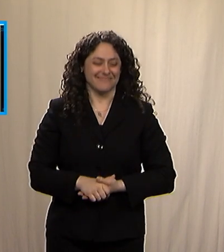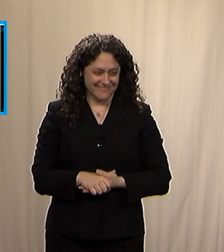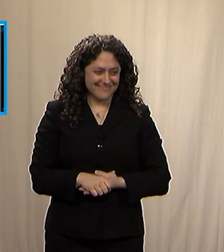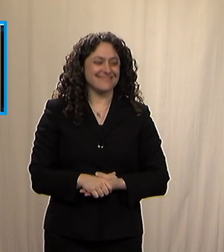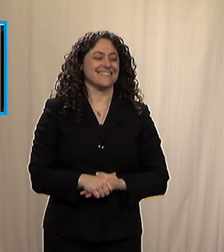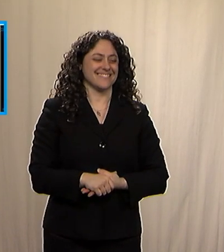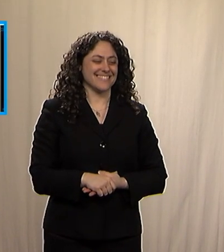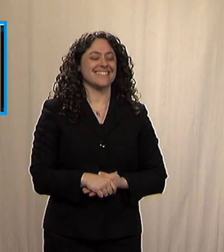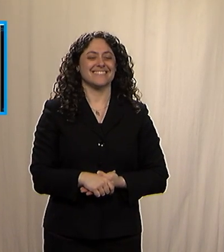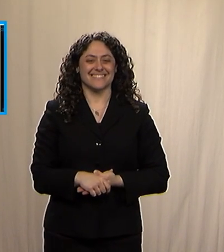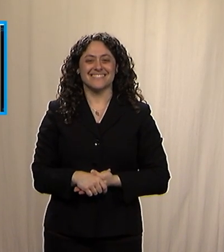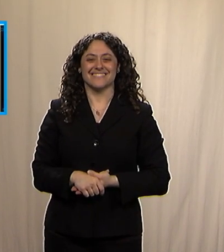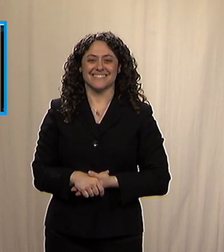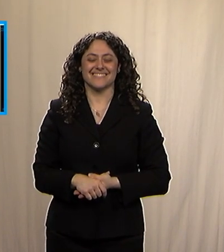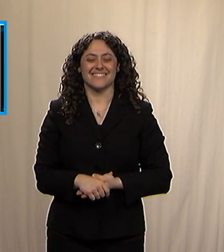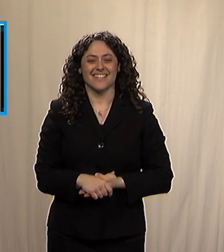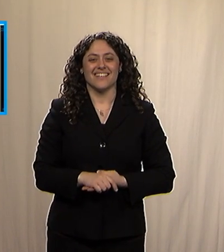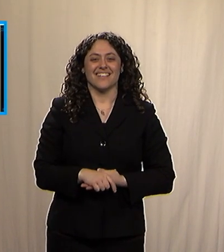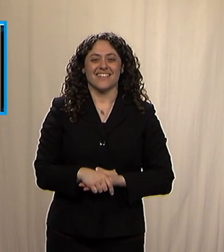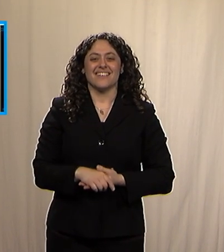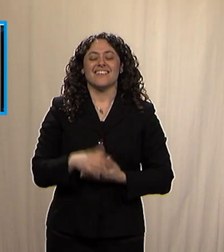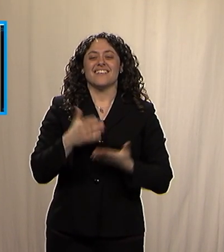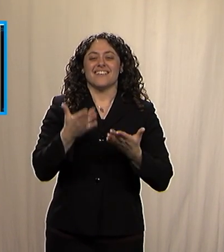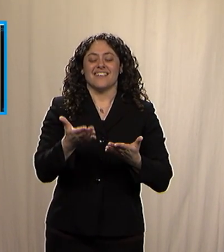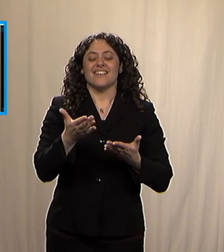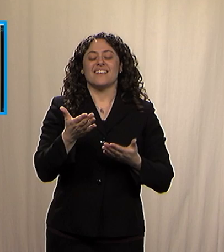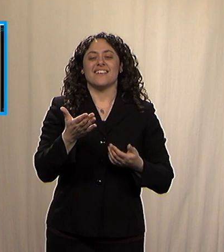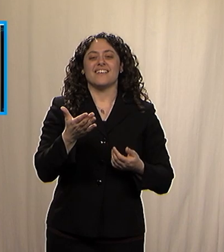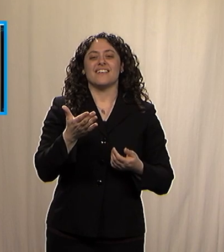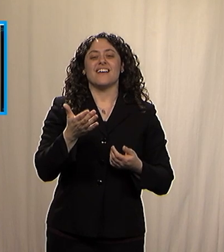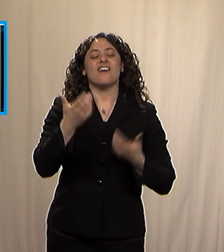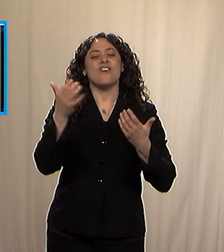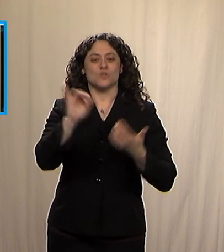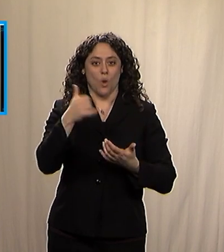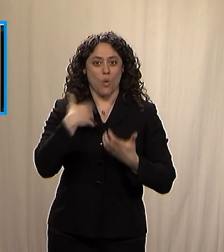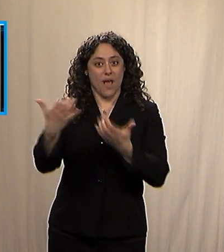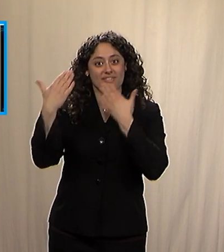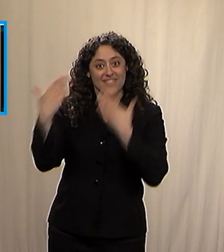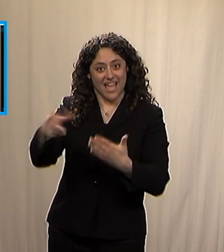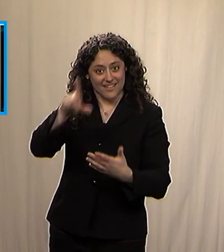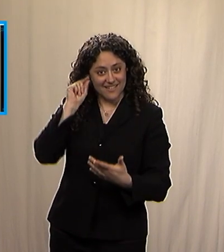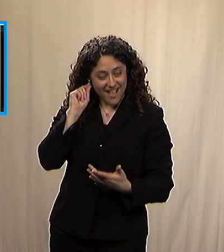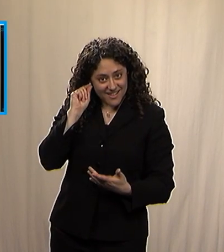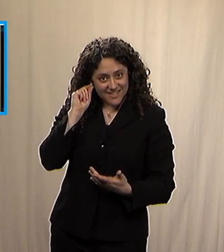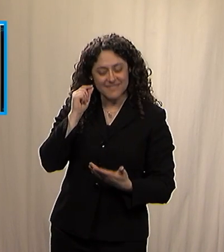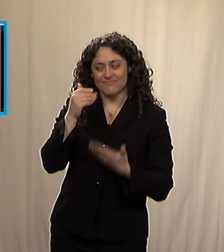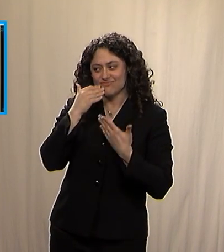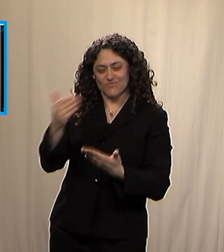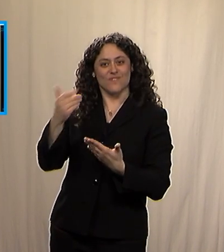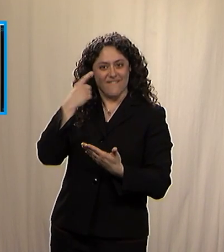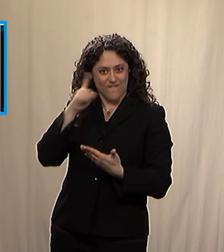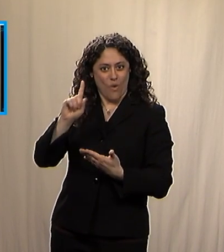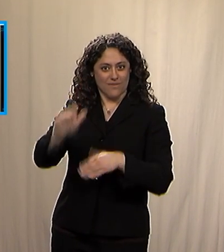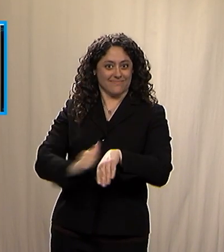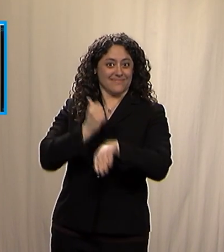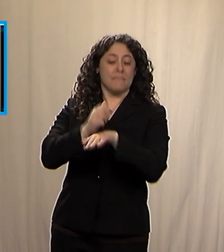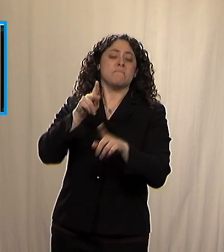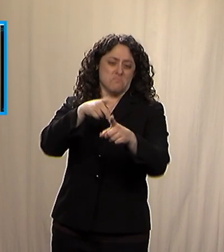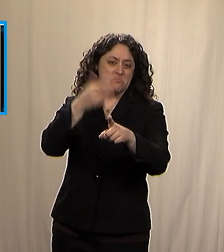And I want to thank Gallaudet for setting this up. As you can tell, this was a recorded presentation.